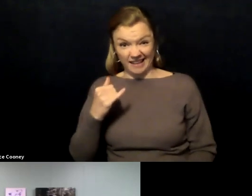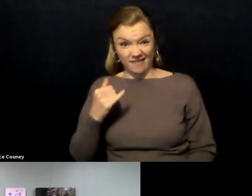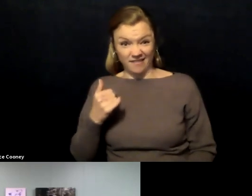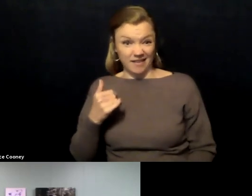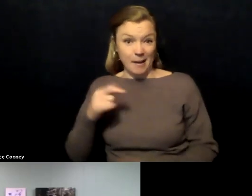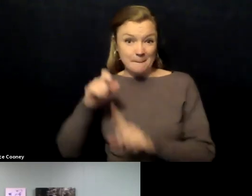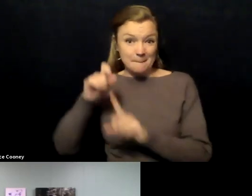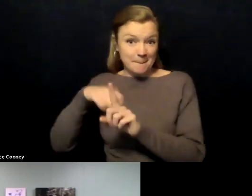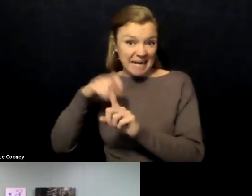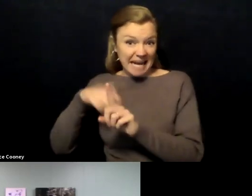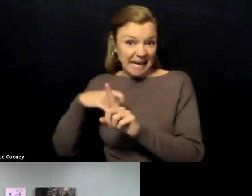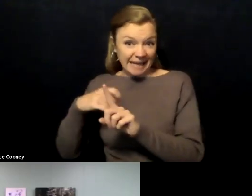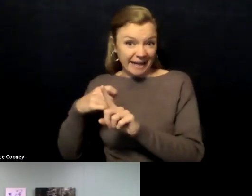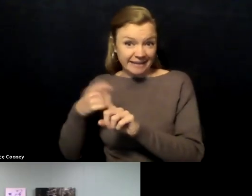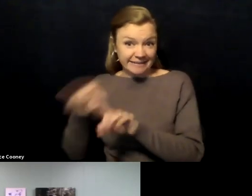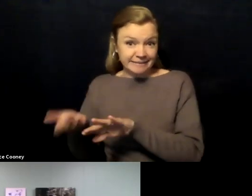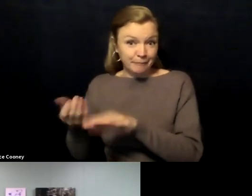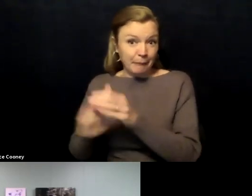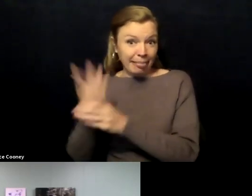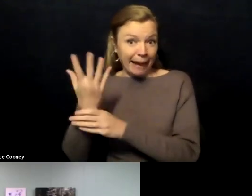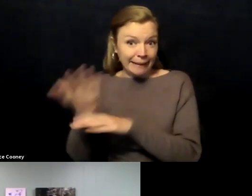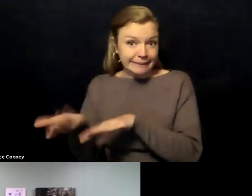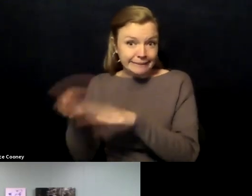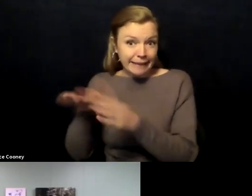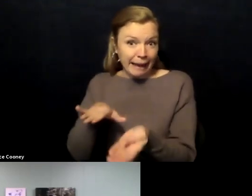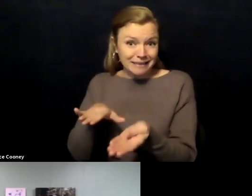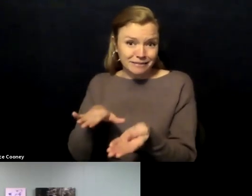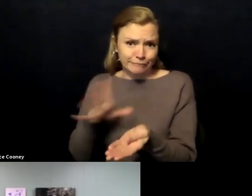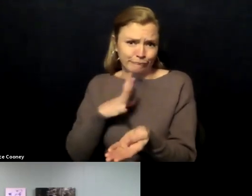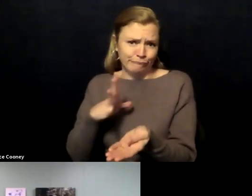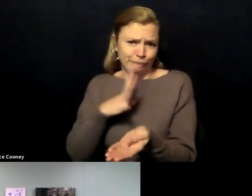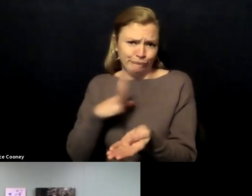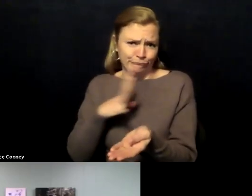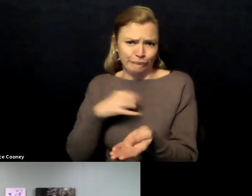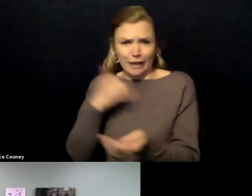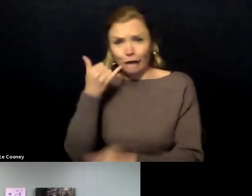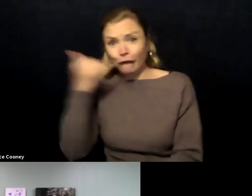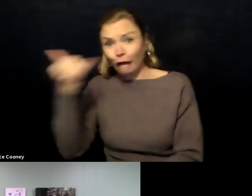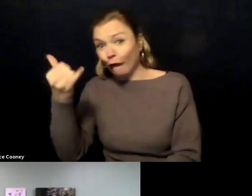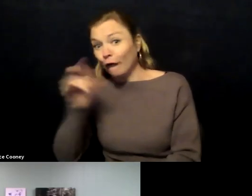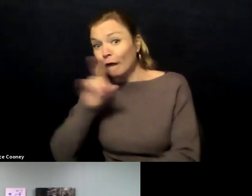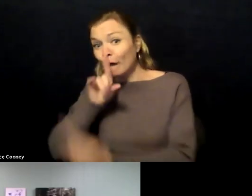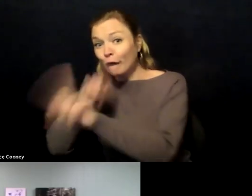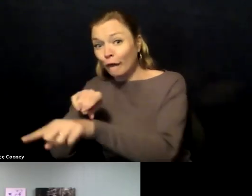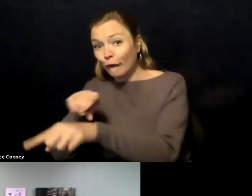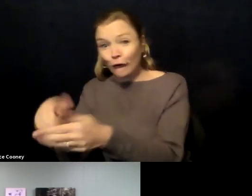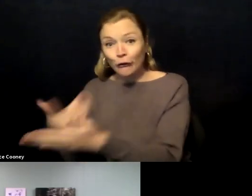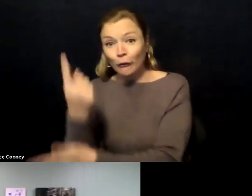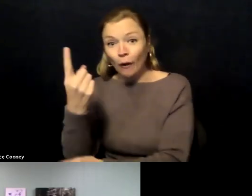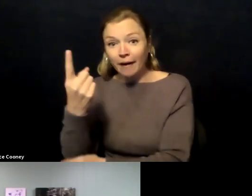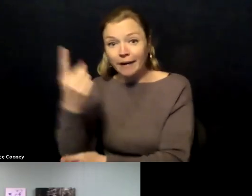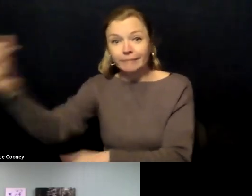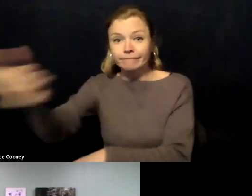a new one tomorrow, you know. But kind of the neat thing is, you